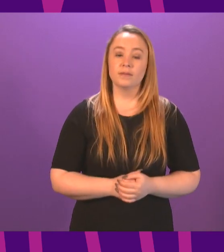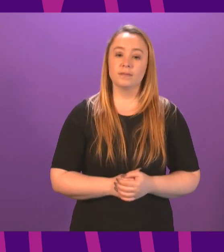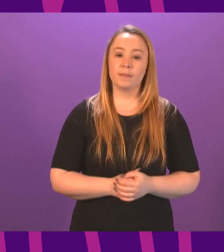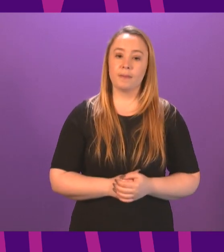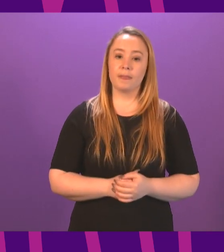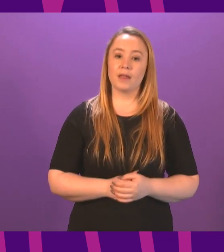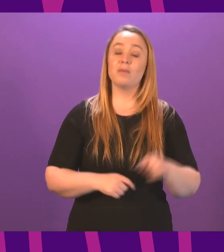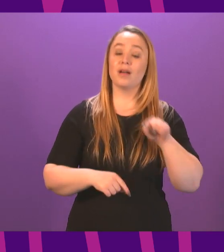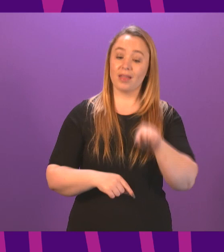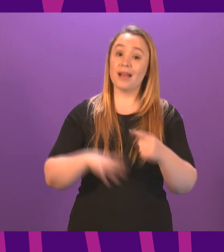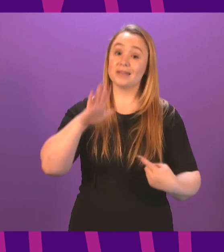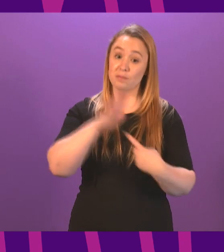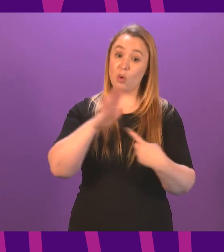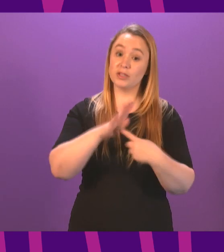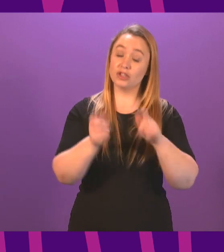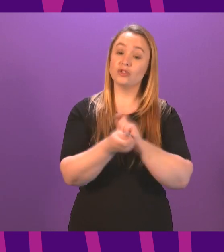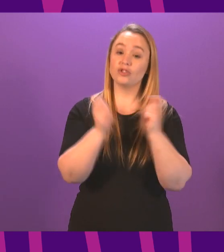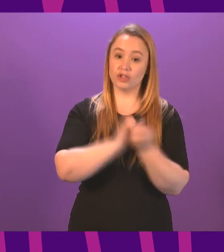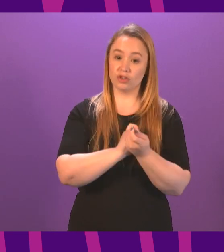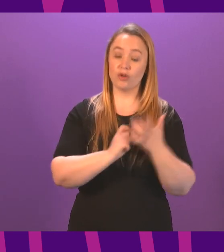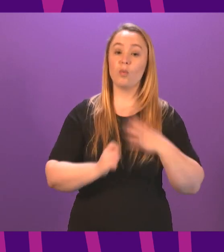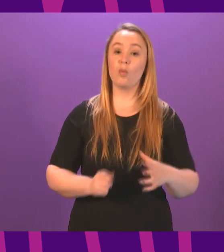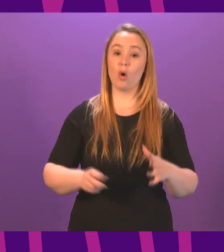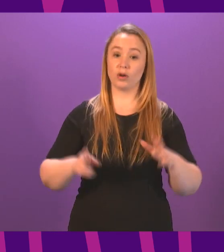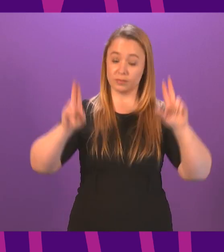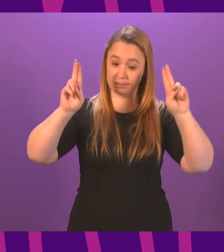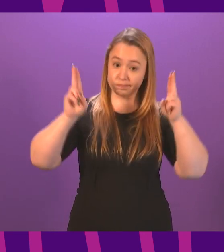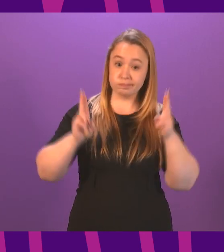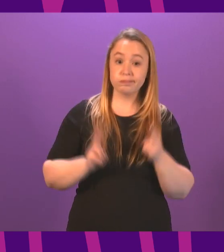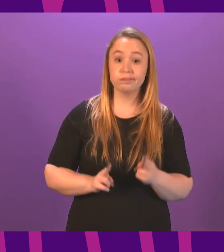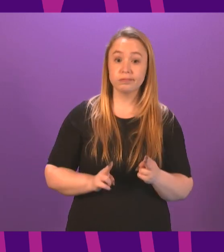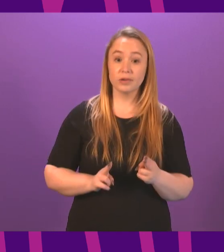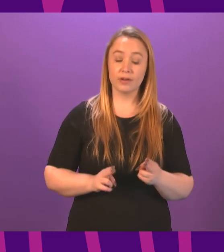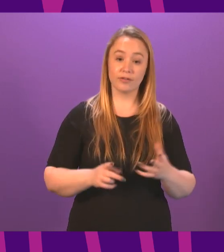prevent the spread of the virus from high-prevalence to low-prevalence areas. It is that which